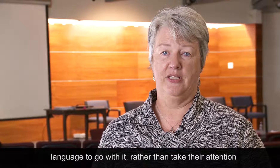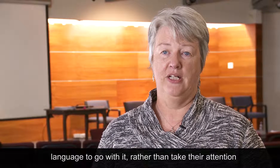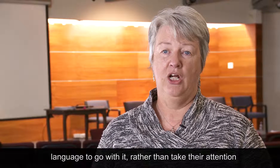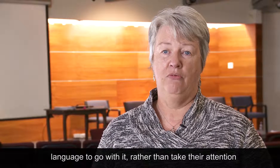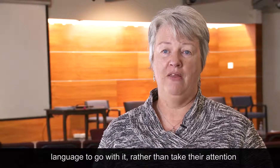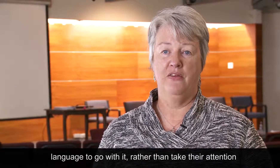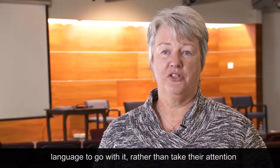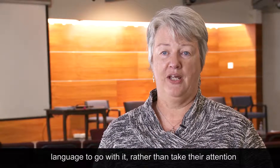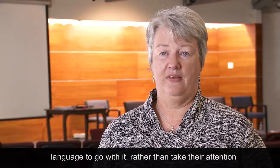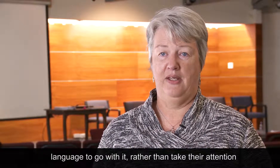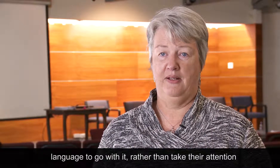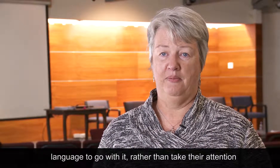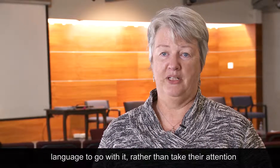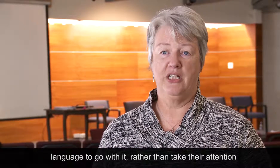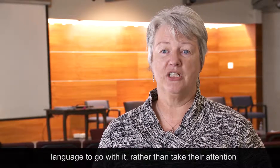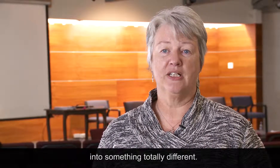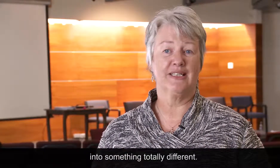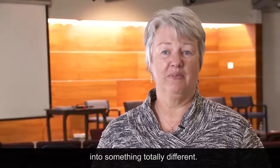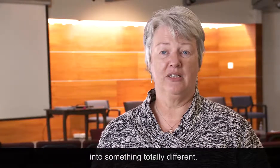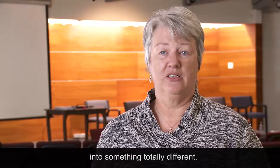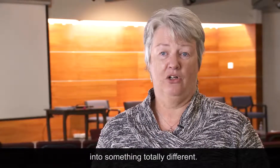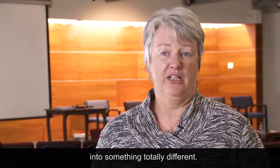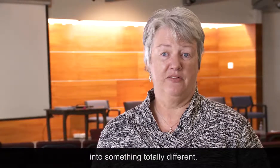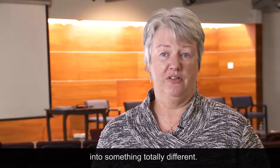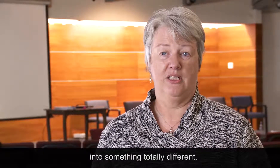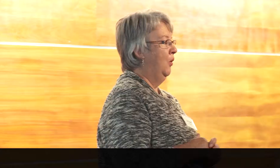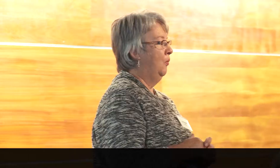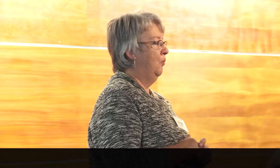it, rather than take their attention into something totally different. Presentation by Elizabeth continued.